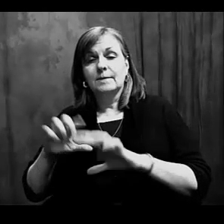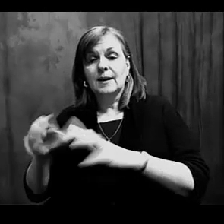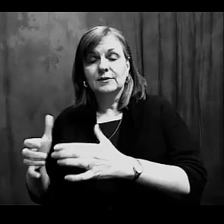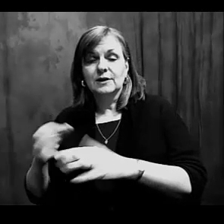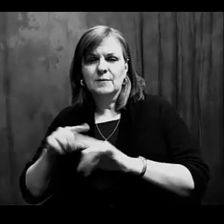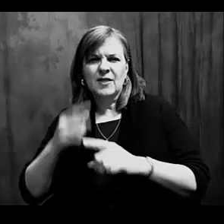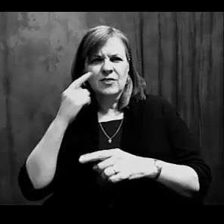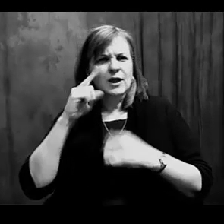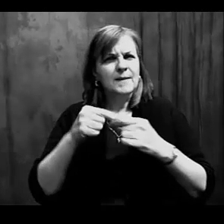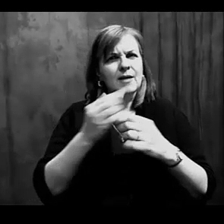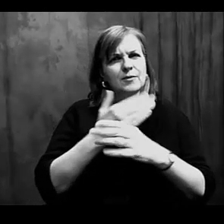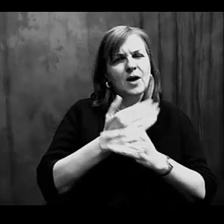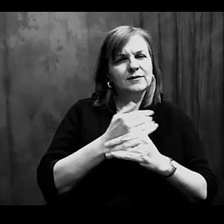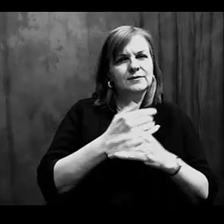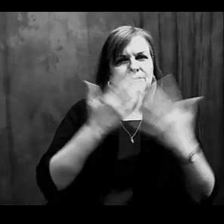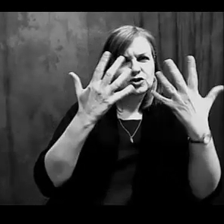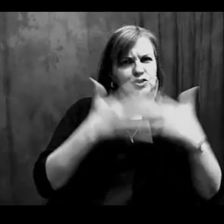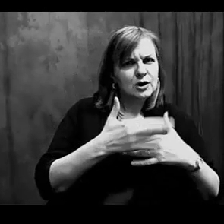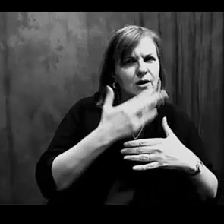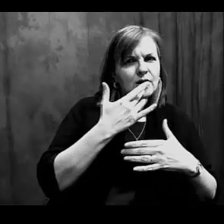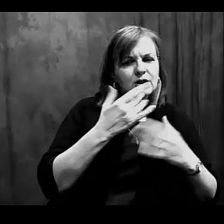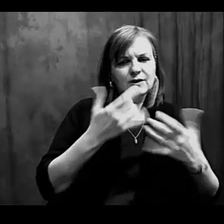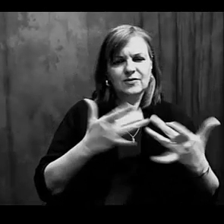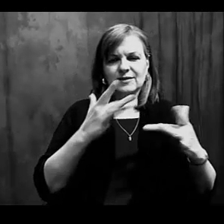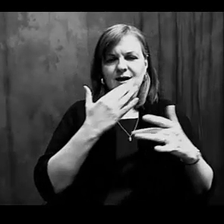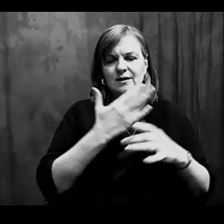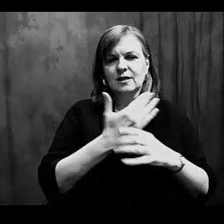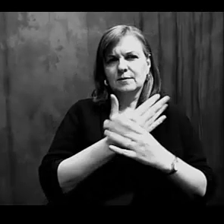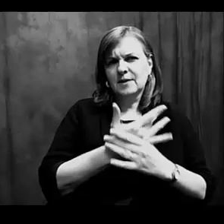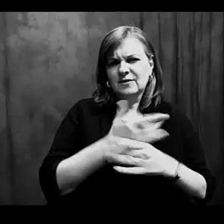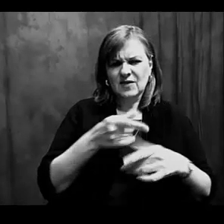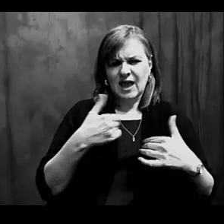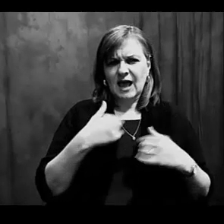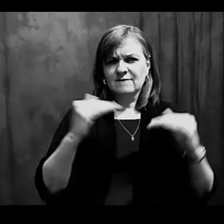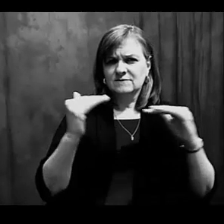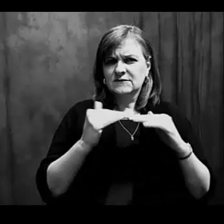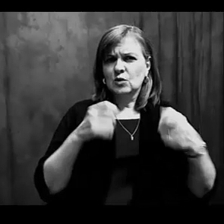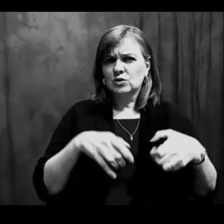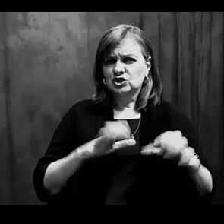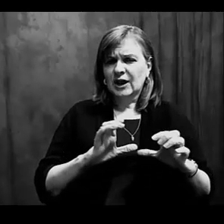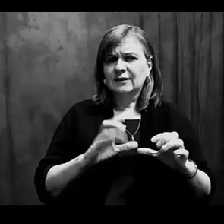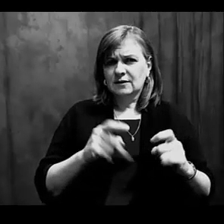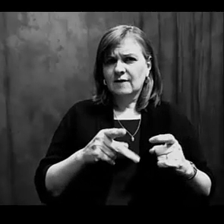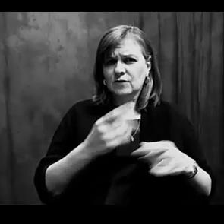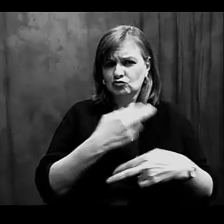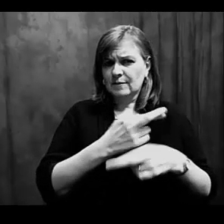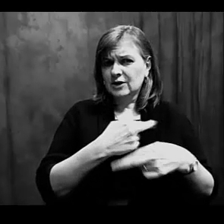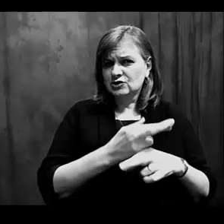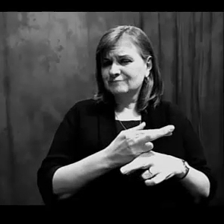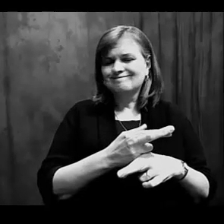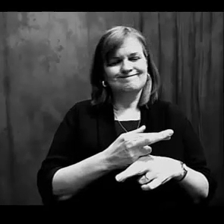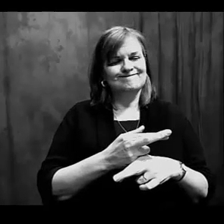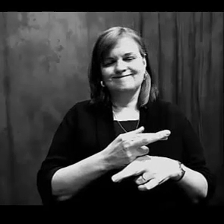moths. Do they both have equal chances of survival and reproduction?? not a chance!!